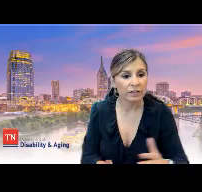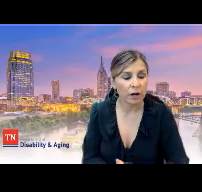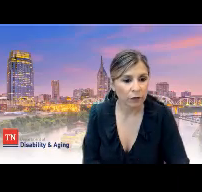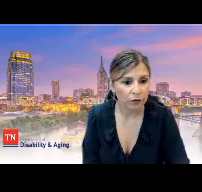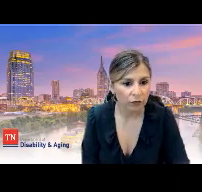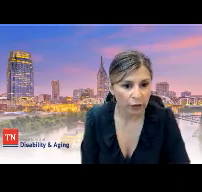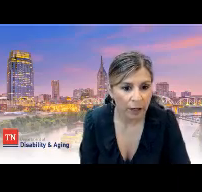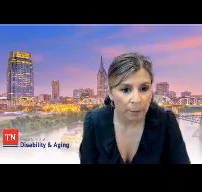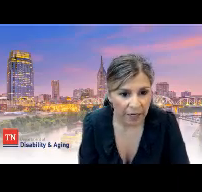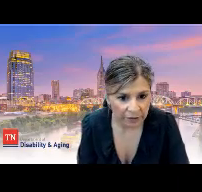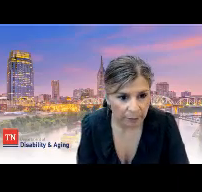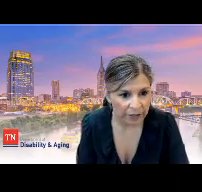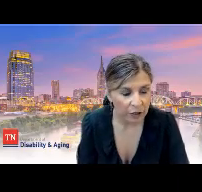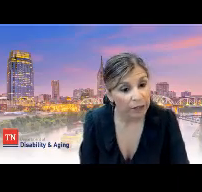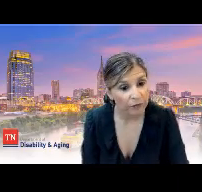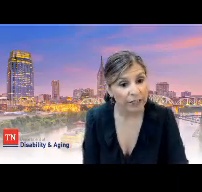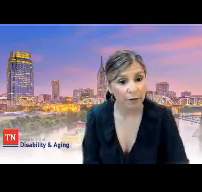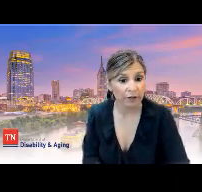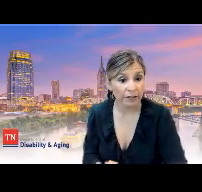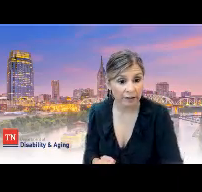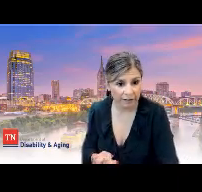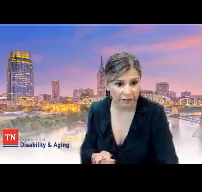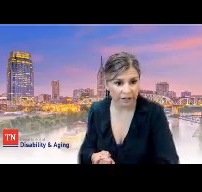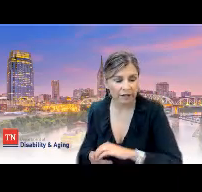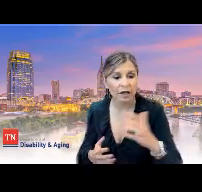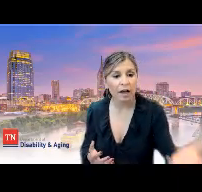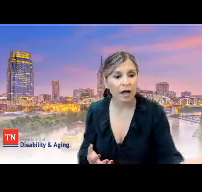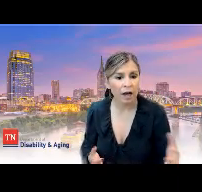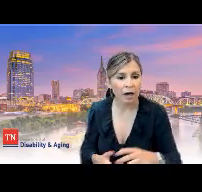This offers free unbiased Medicare benefit counselling and assistance and